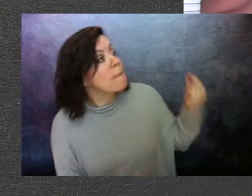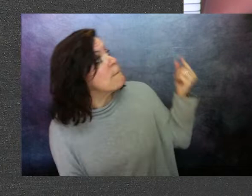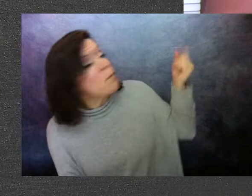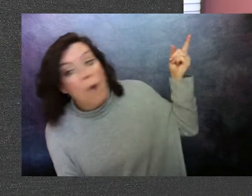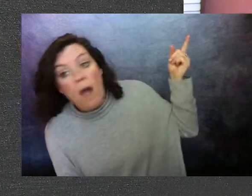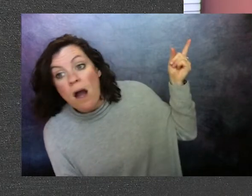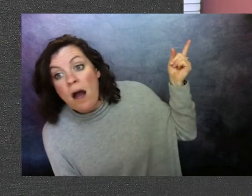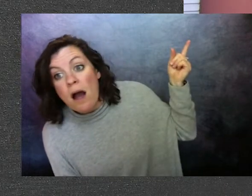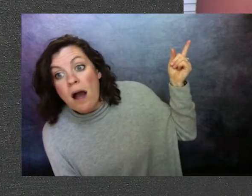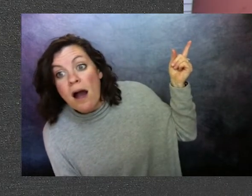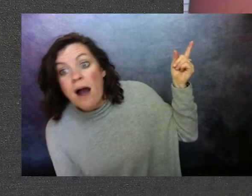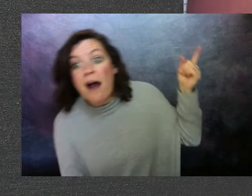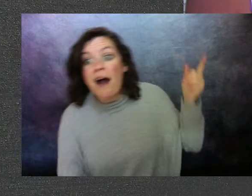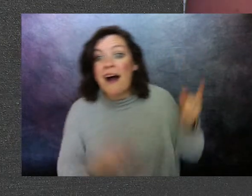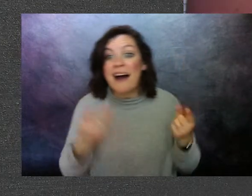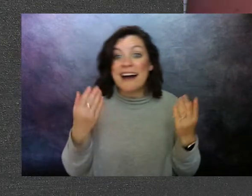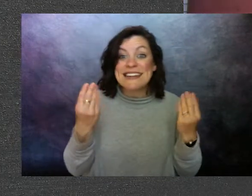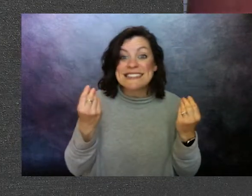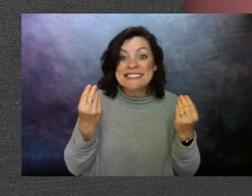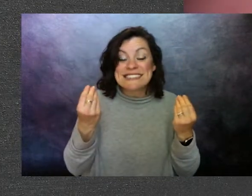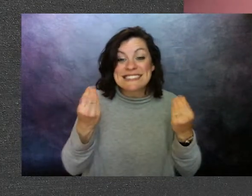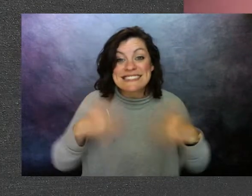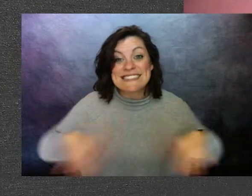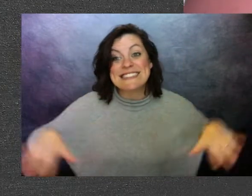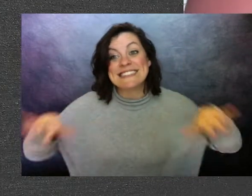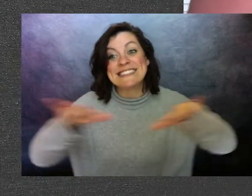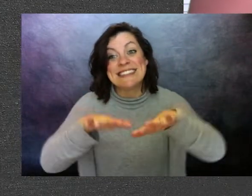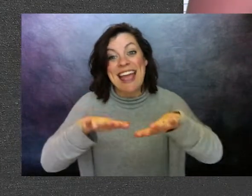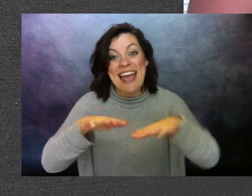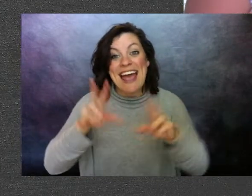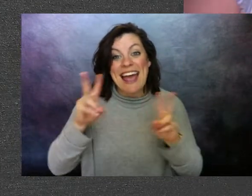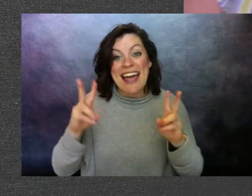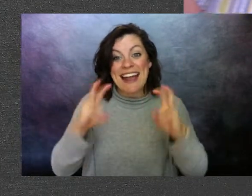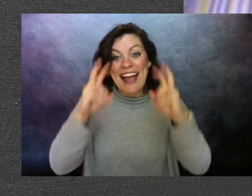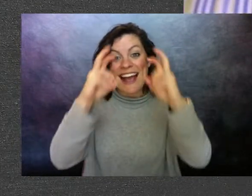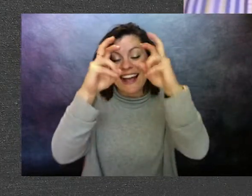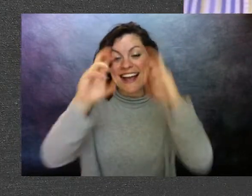The next one is a sandcastle. It's a sandcastle.